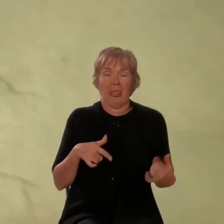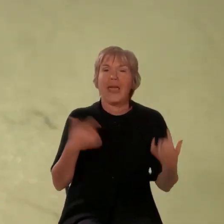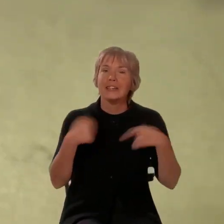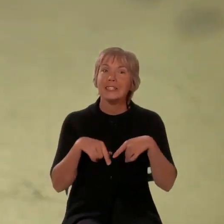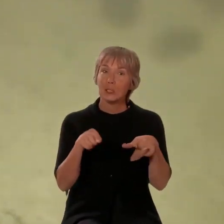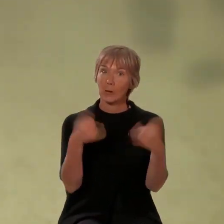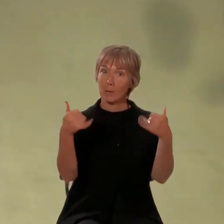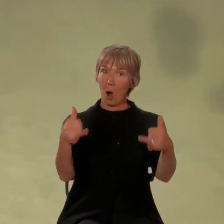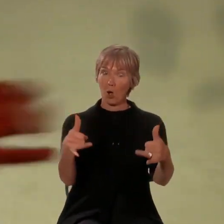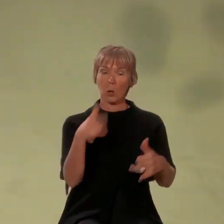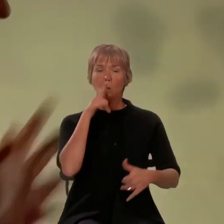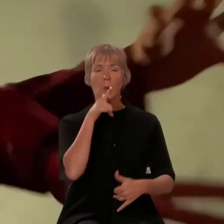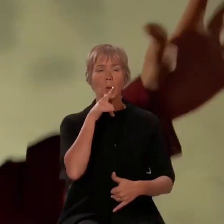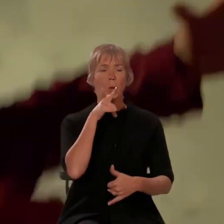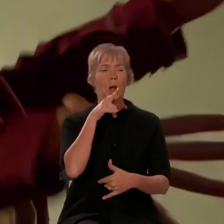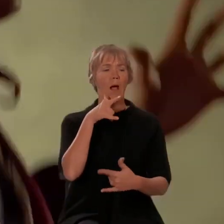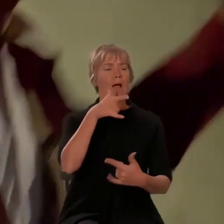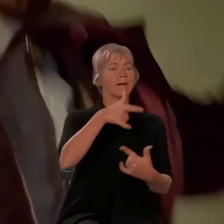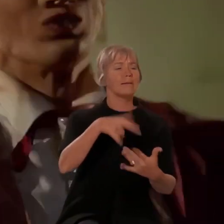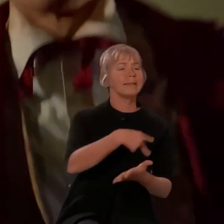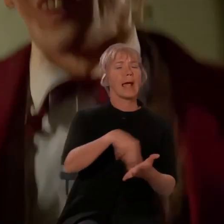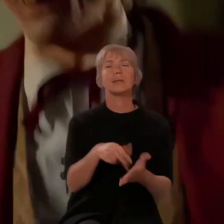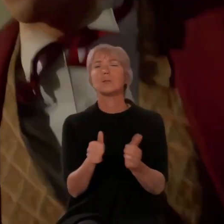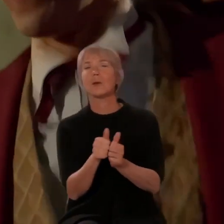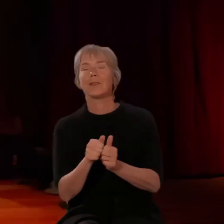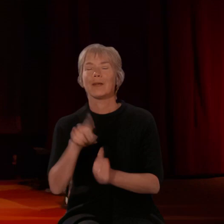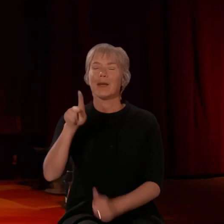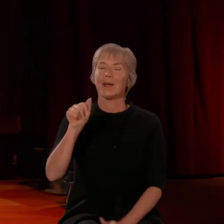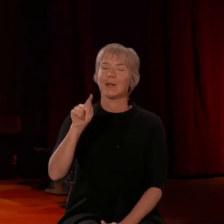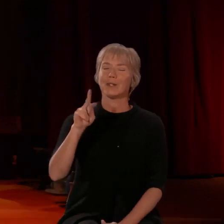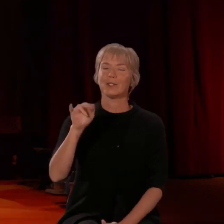who seemed to enjoy it very, very much. Devil take that boy!